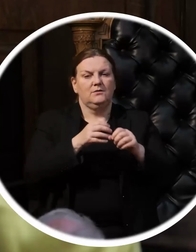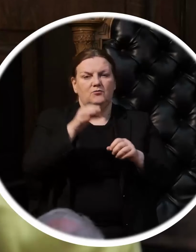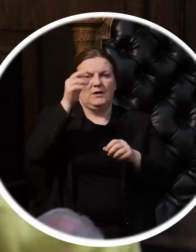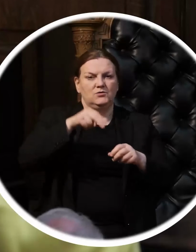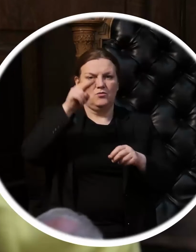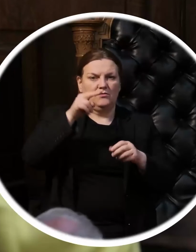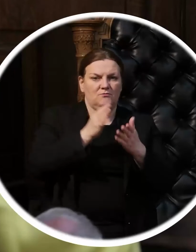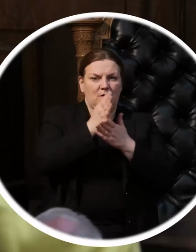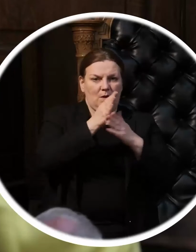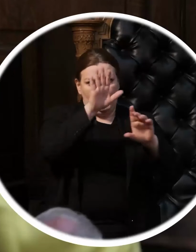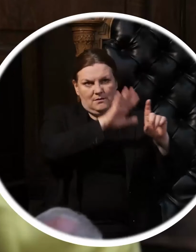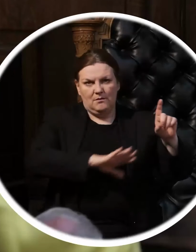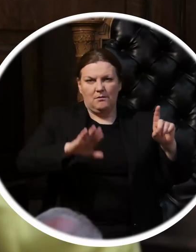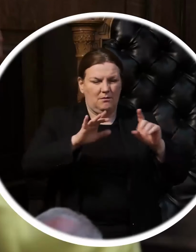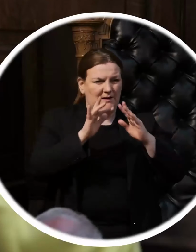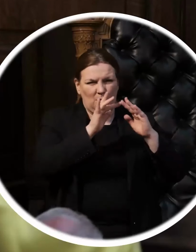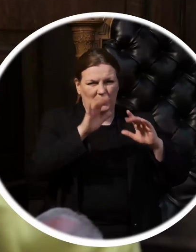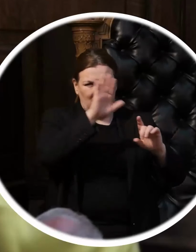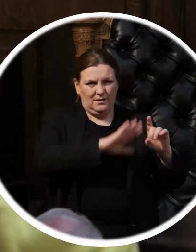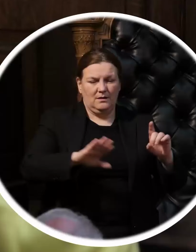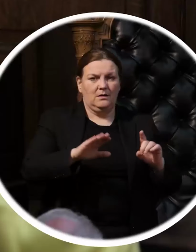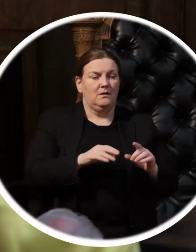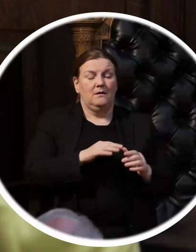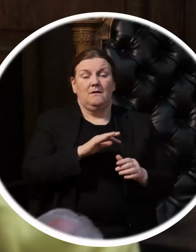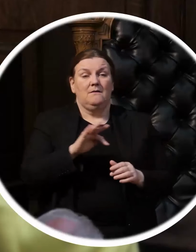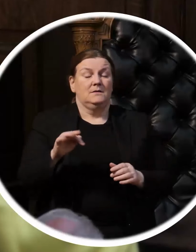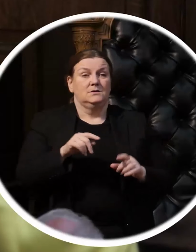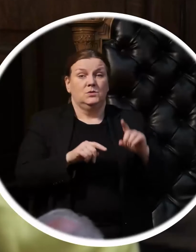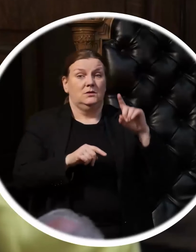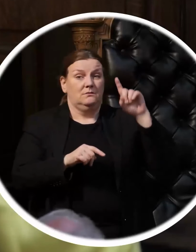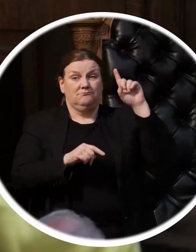Railway all across it's railway network which expanded all the way up into